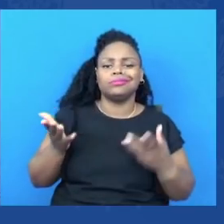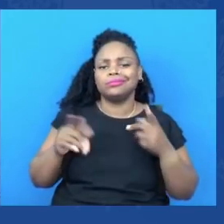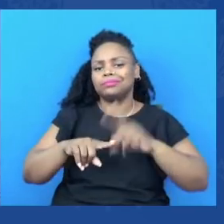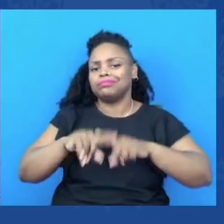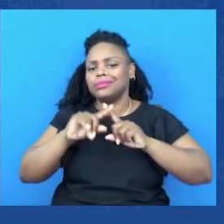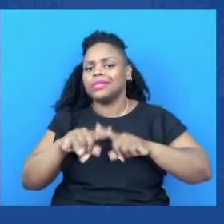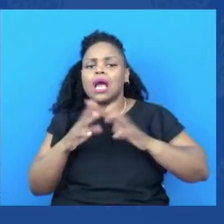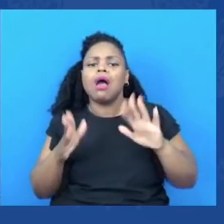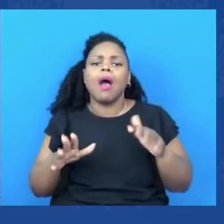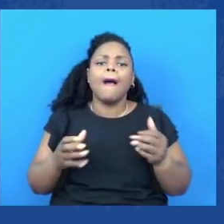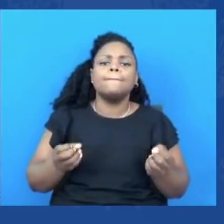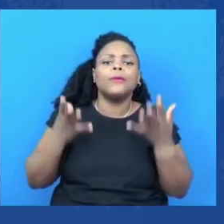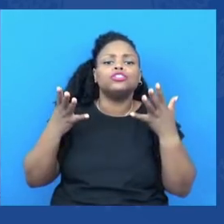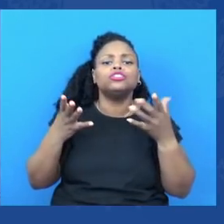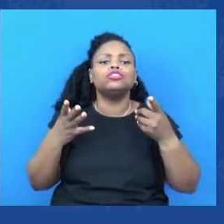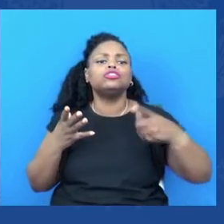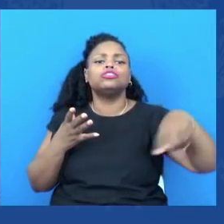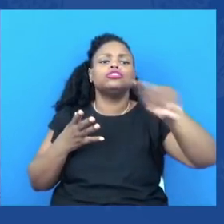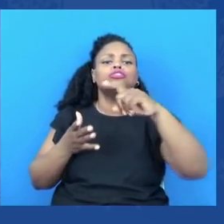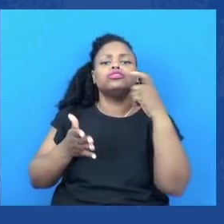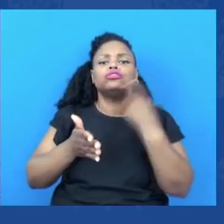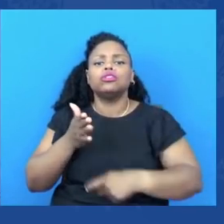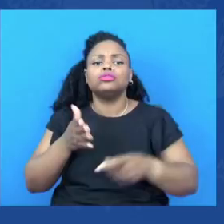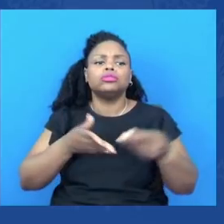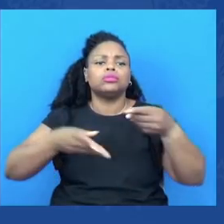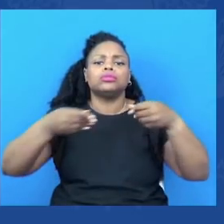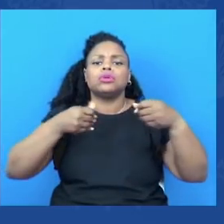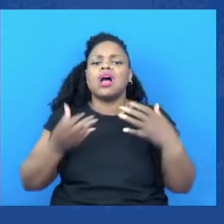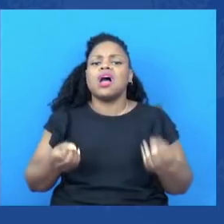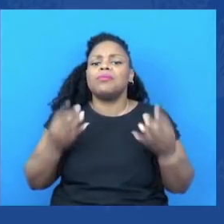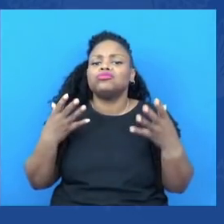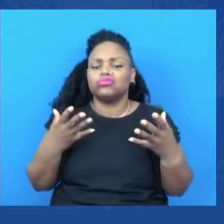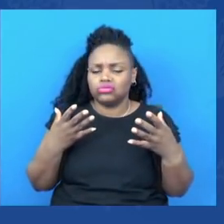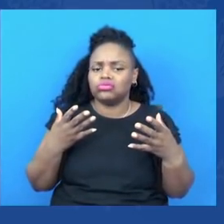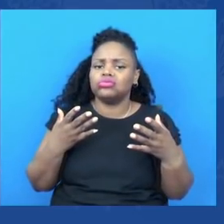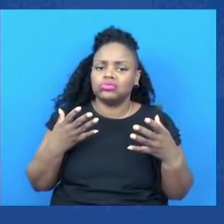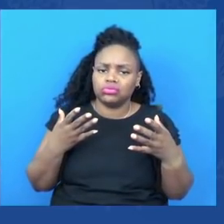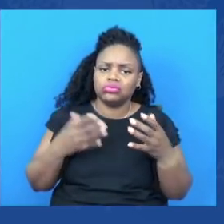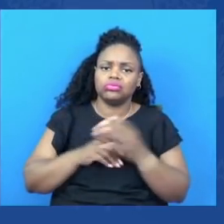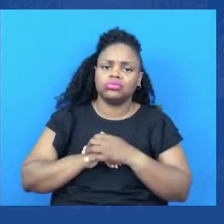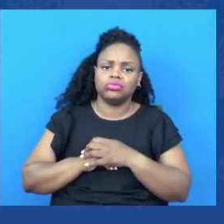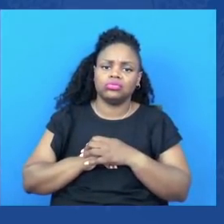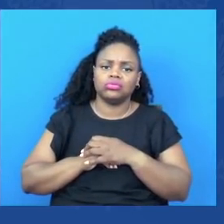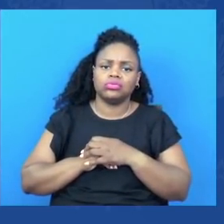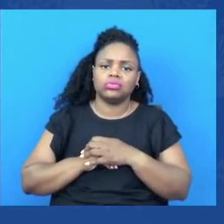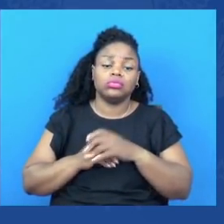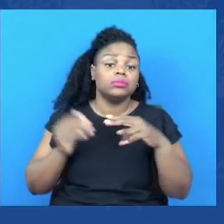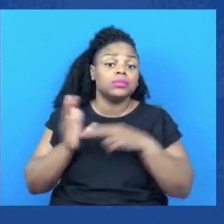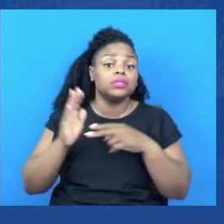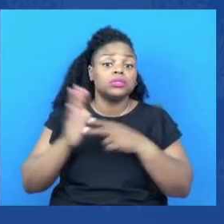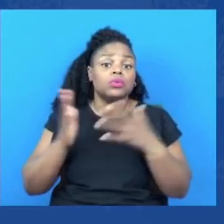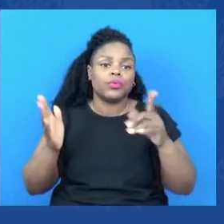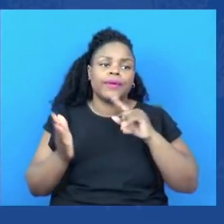But that often means a significant number of people can't afford it under any circumstance